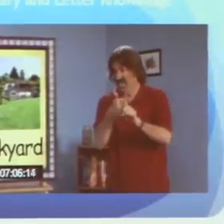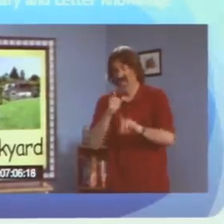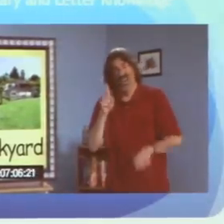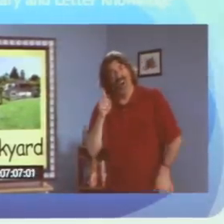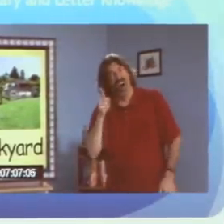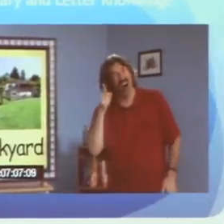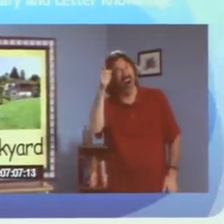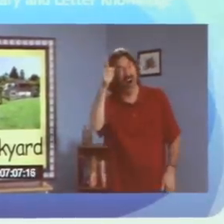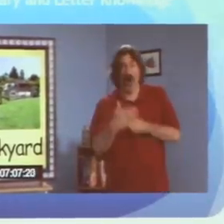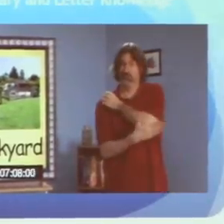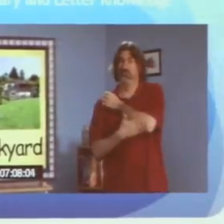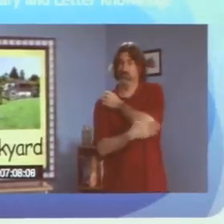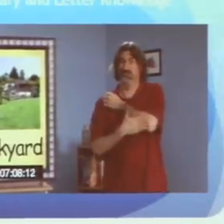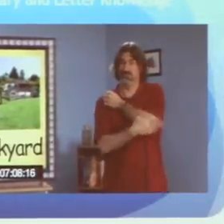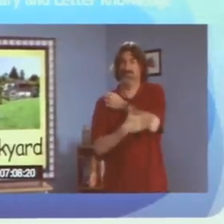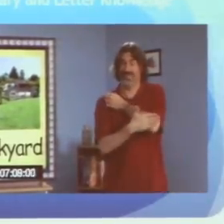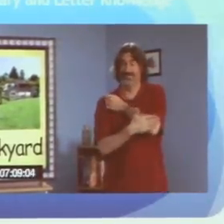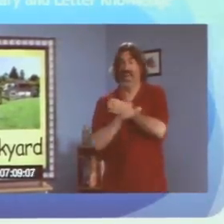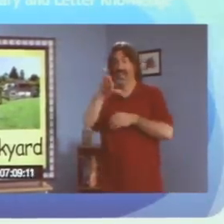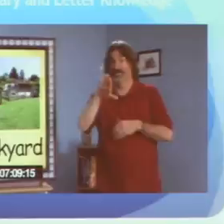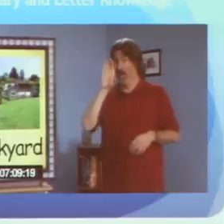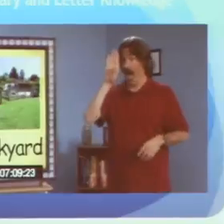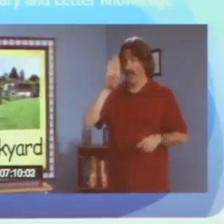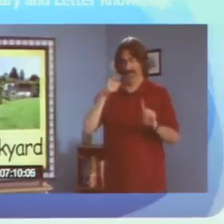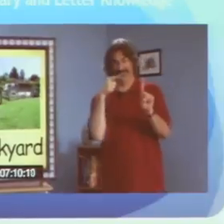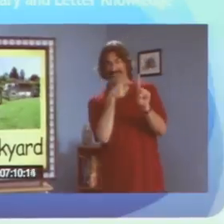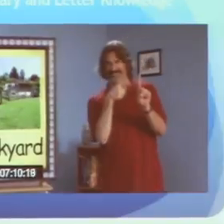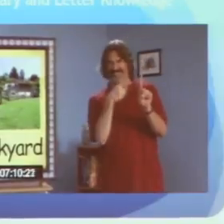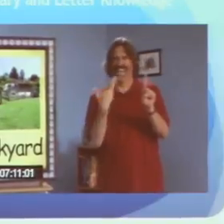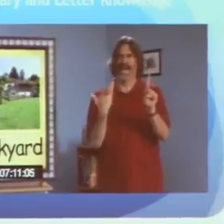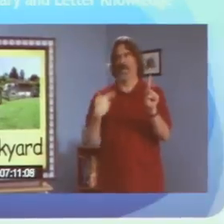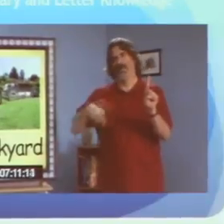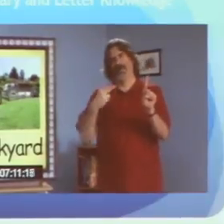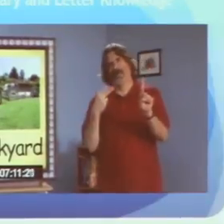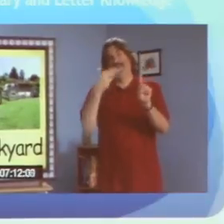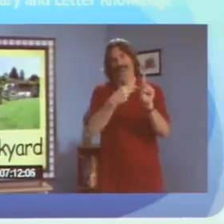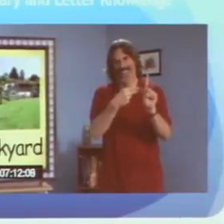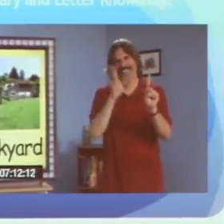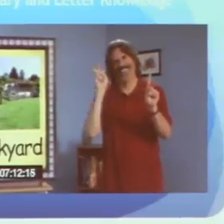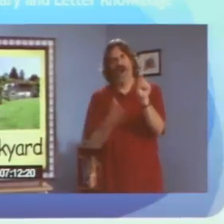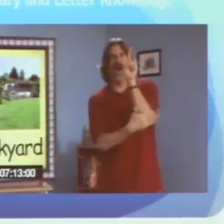Bob's house. He lives way out in the country.